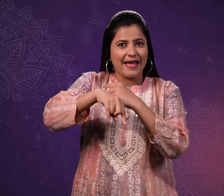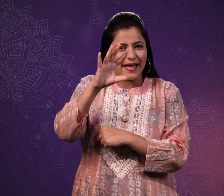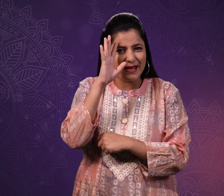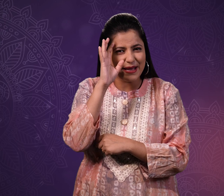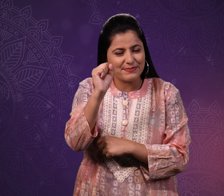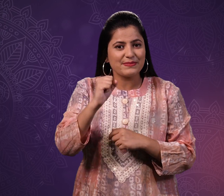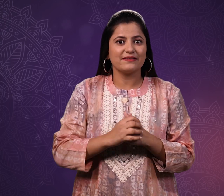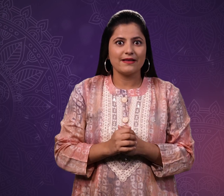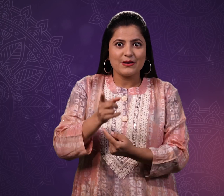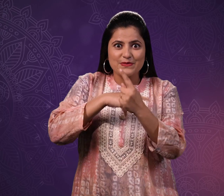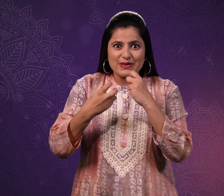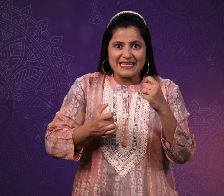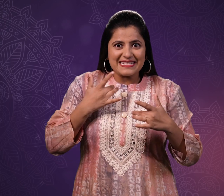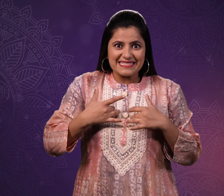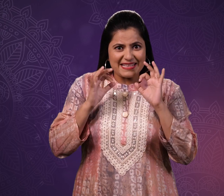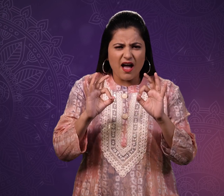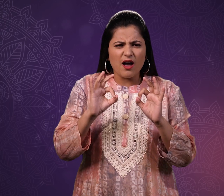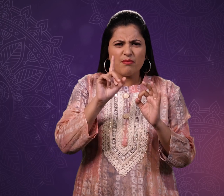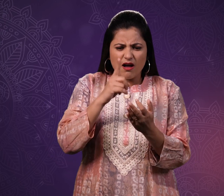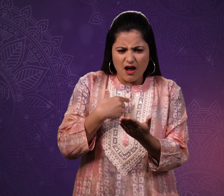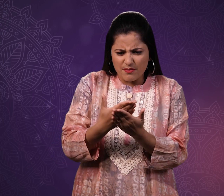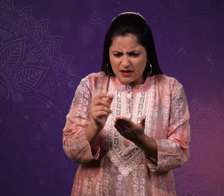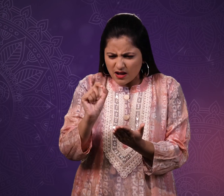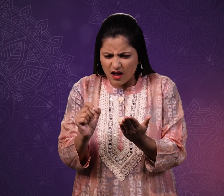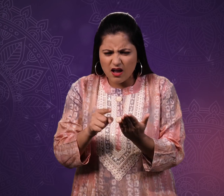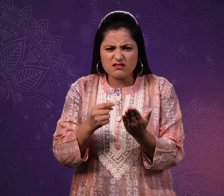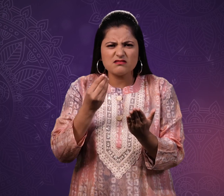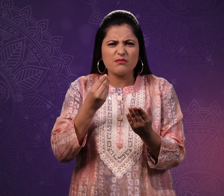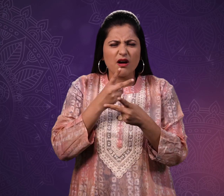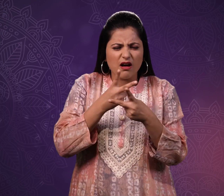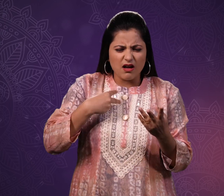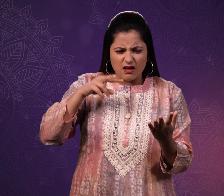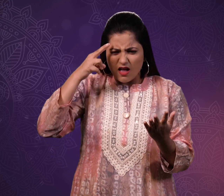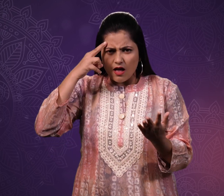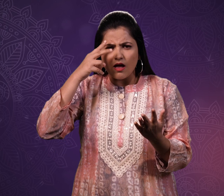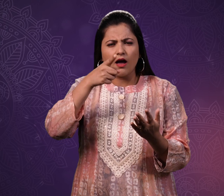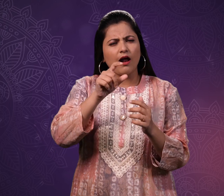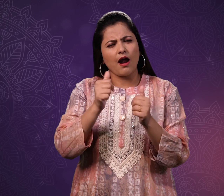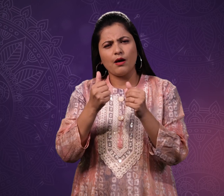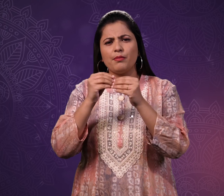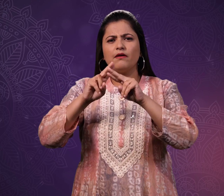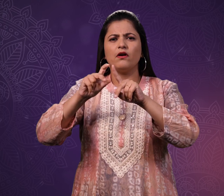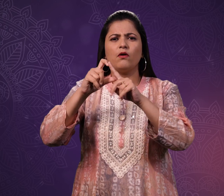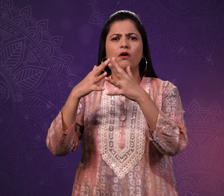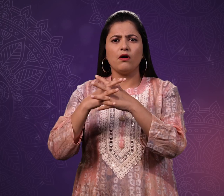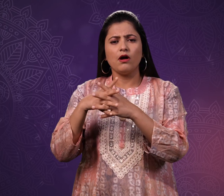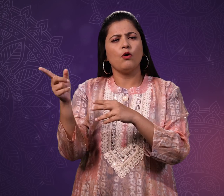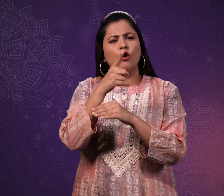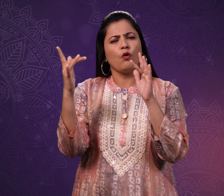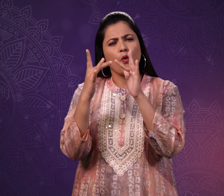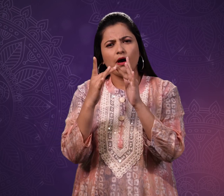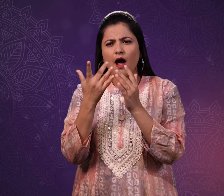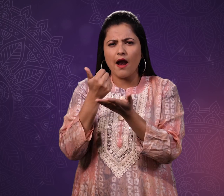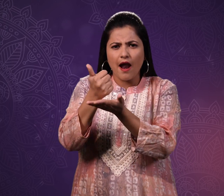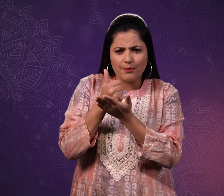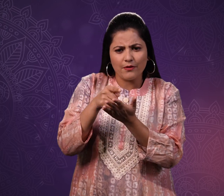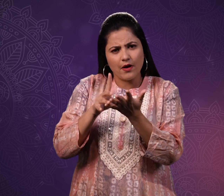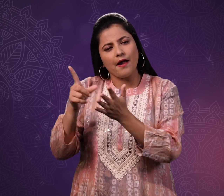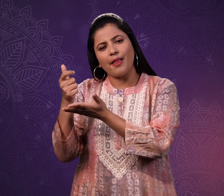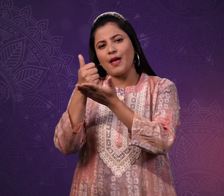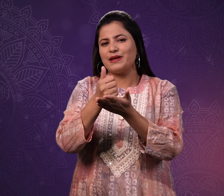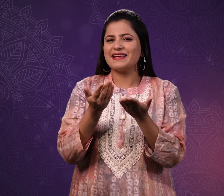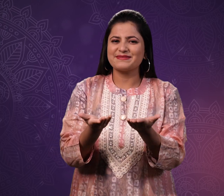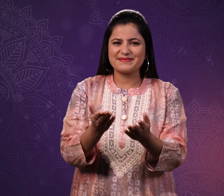So please remember. While filling the form, if you have any doubts you can contact BFDW for help.